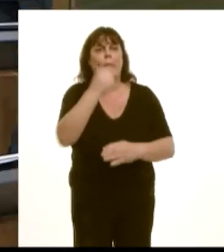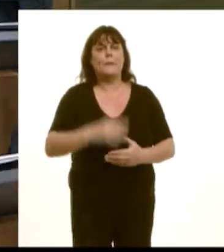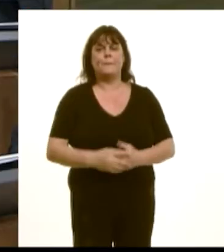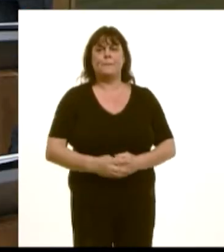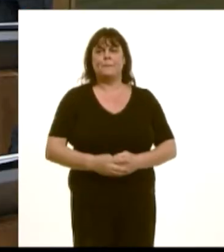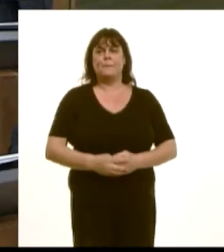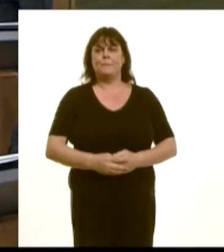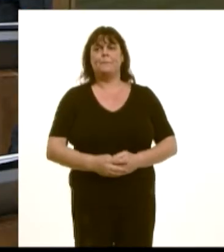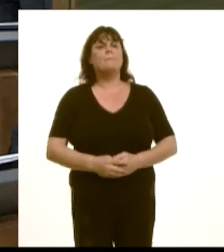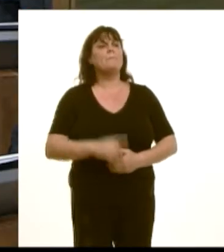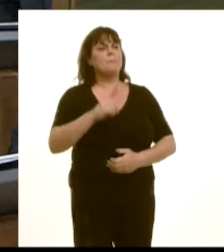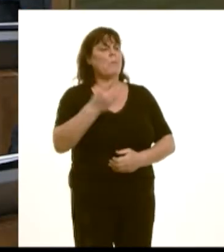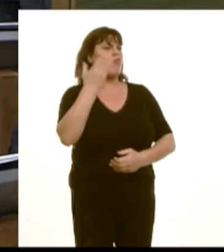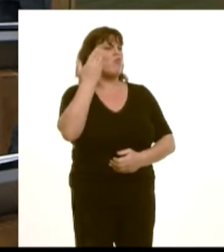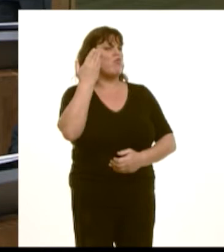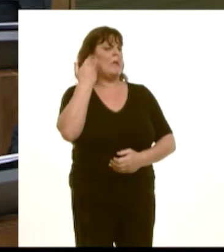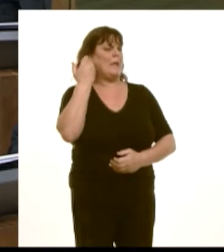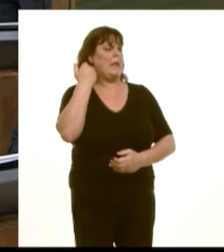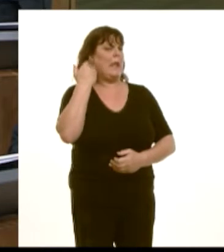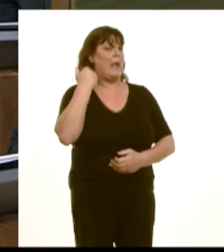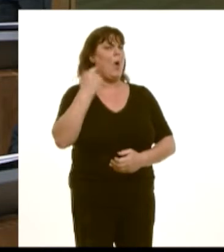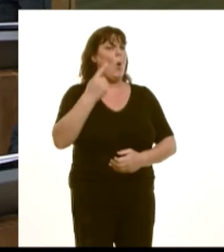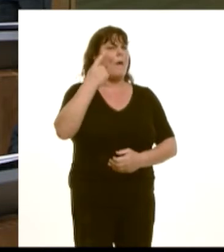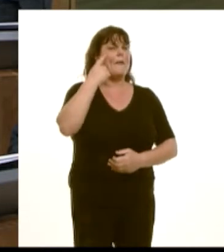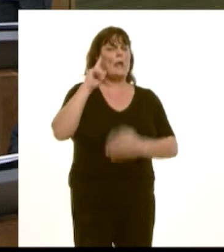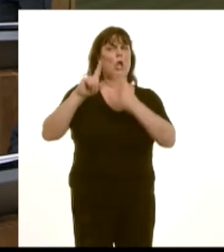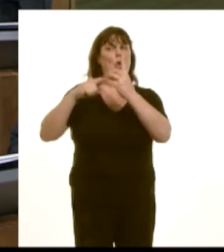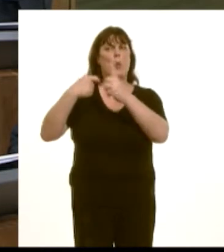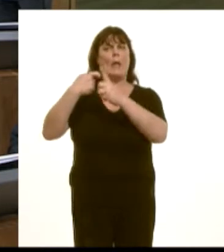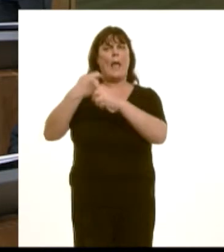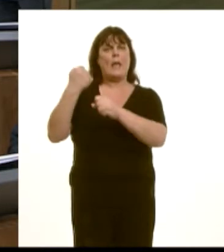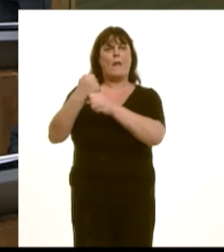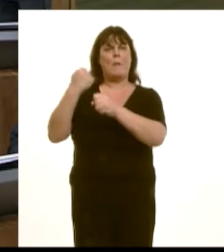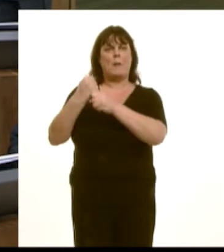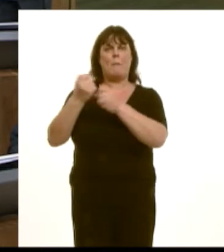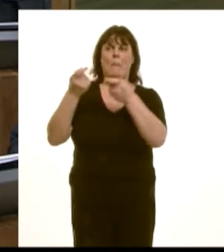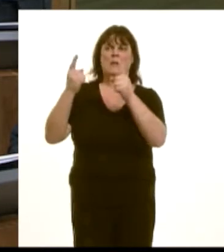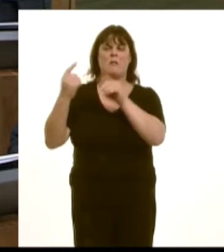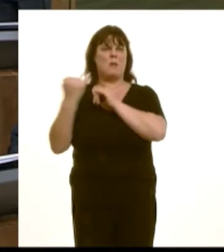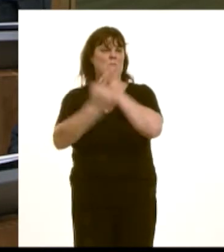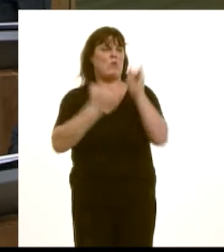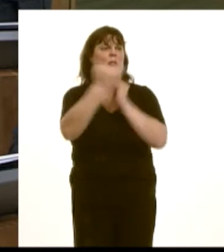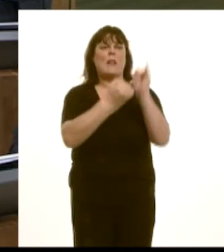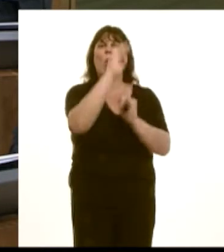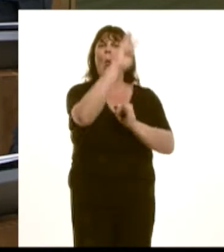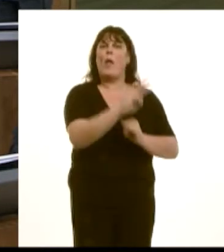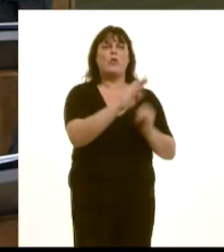Minister. Over recent weeks, in fact, months, we have seen an attack from UK Government Ministers on the Welsh NHS. I have no doubt that this attack will continue as we get up